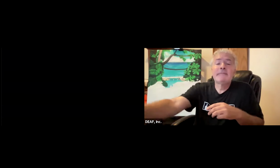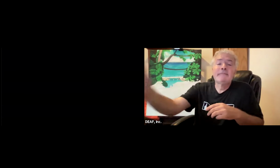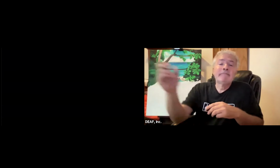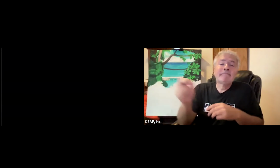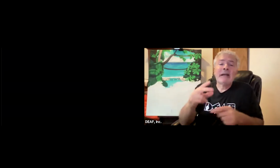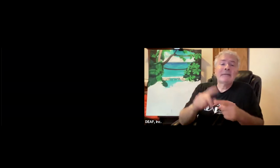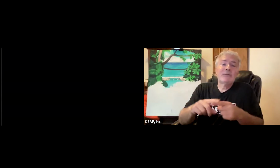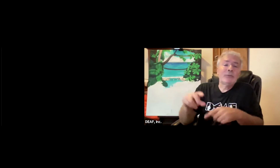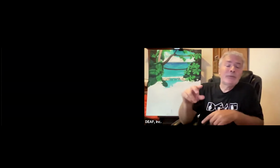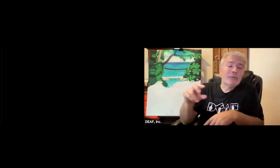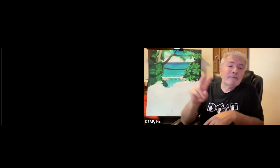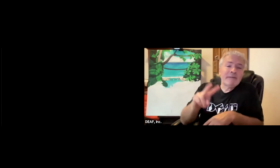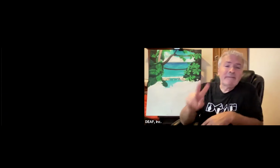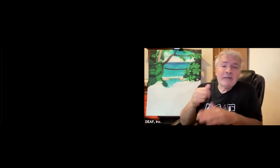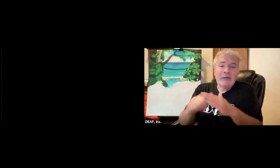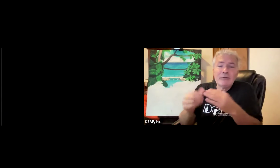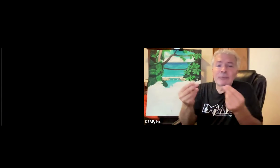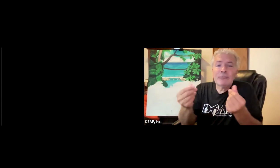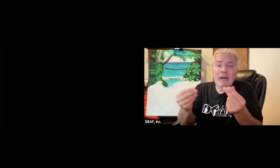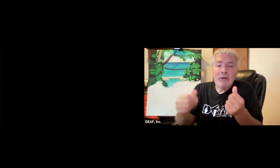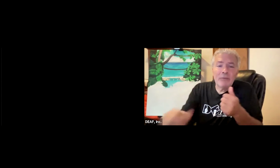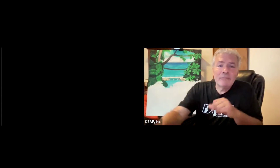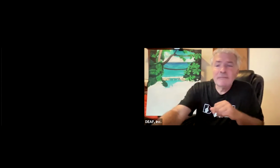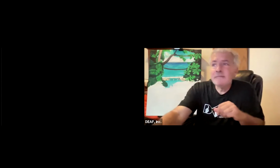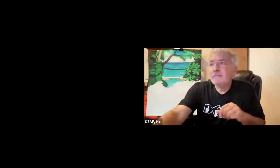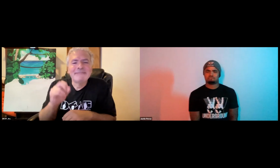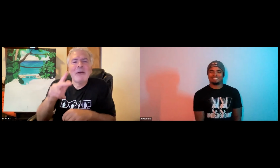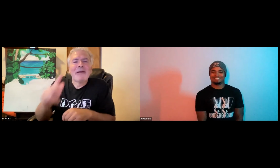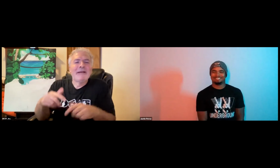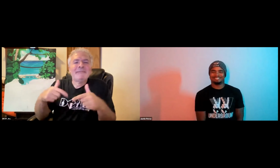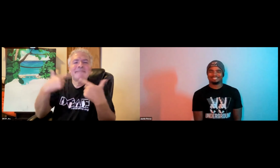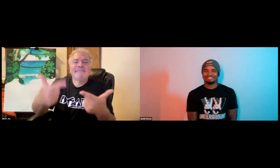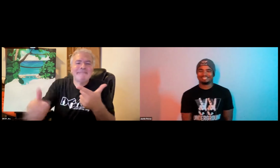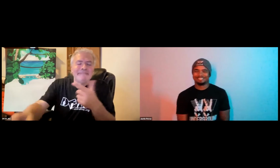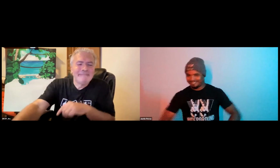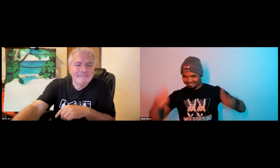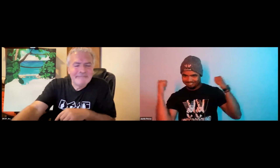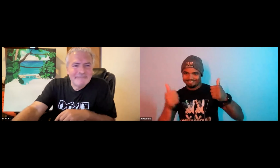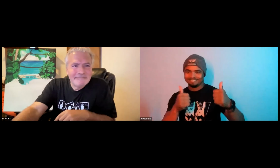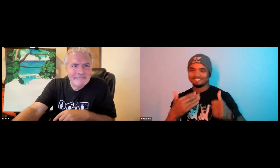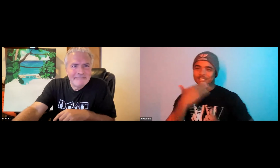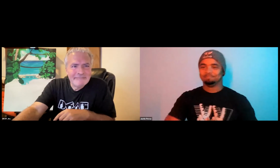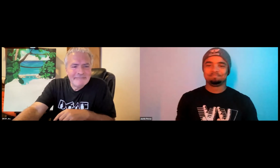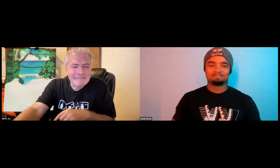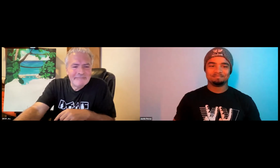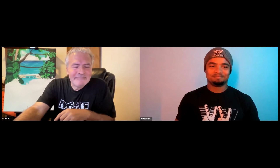And so we're going to give it back to Visual Vernacular Underground. Okay. Now to you, Justin.